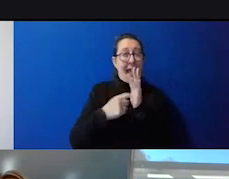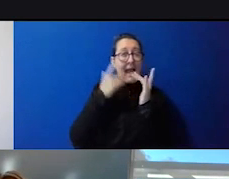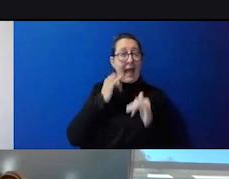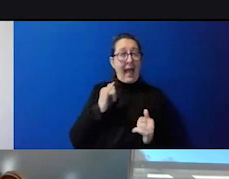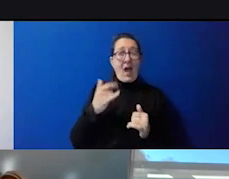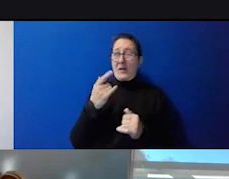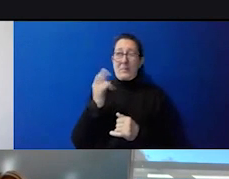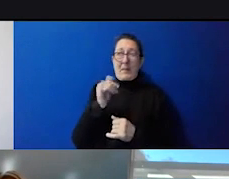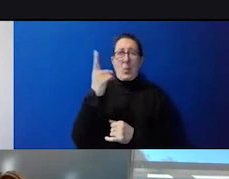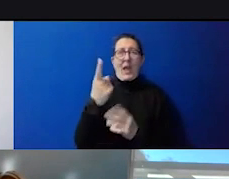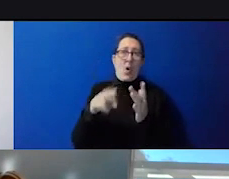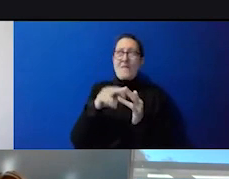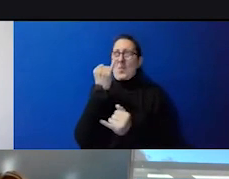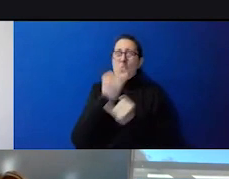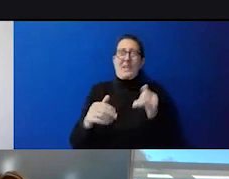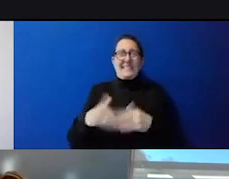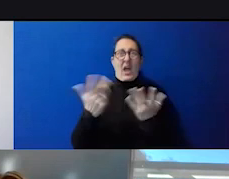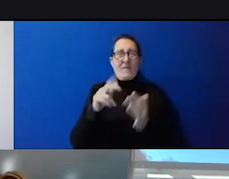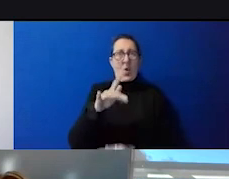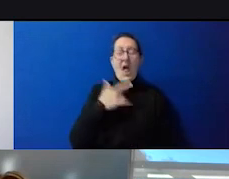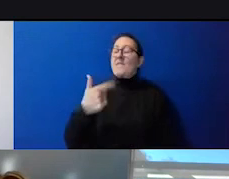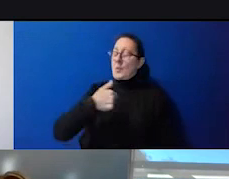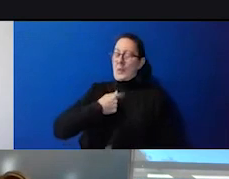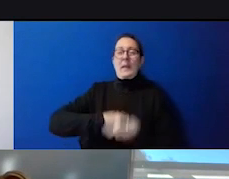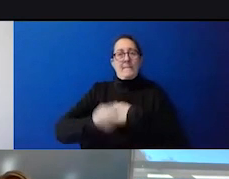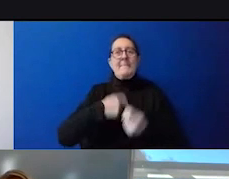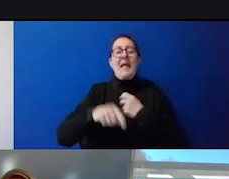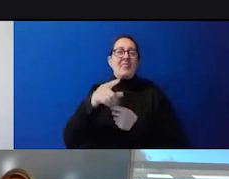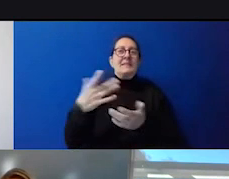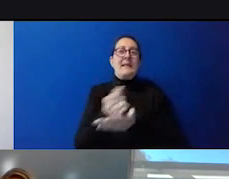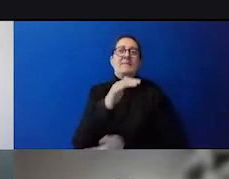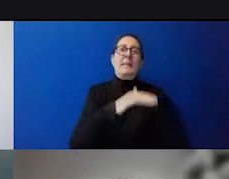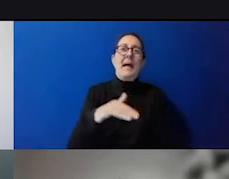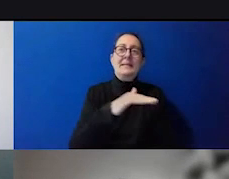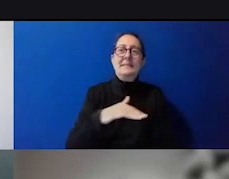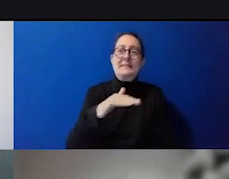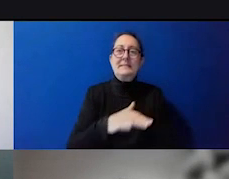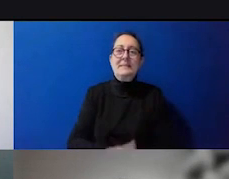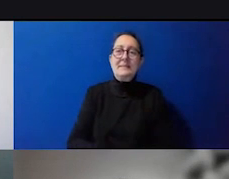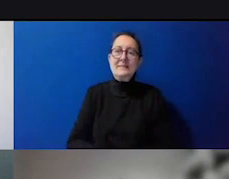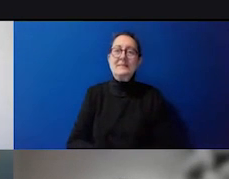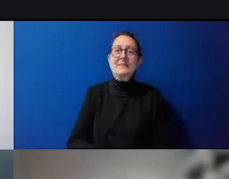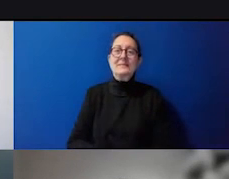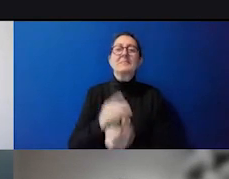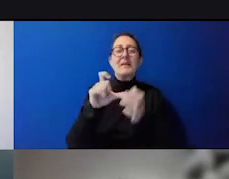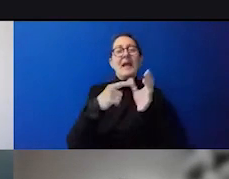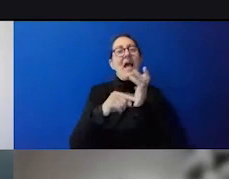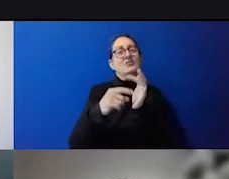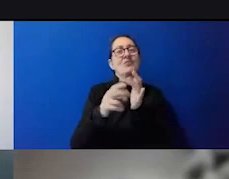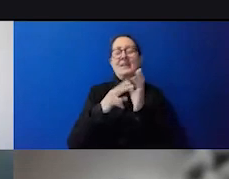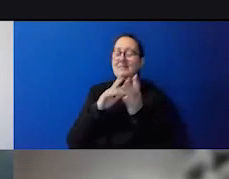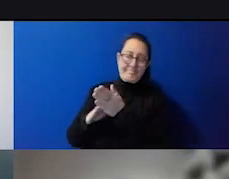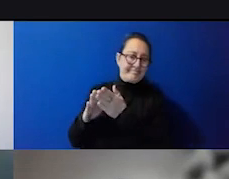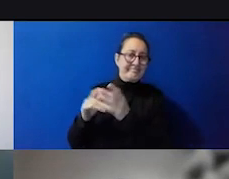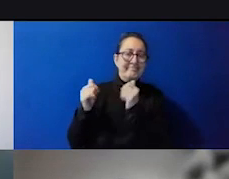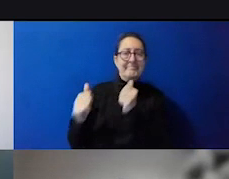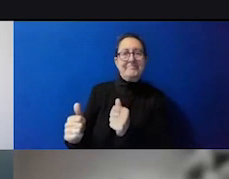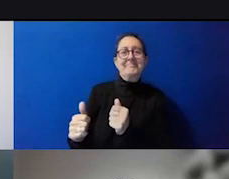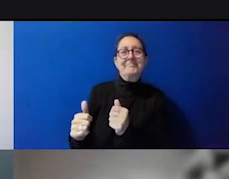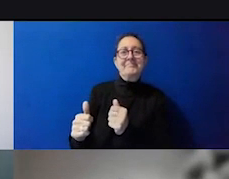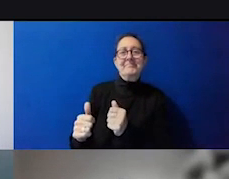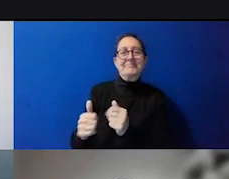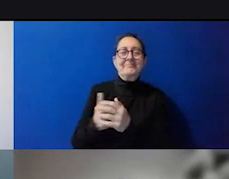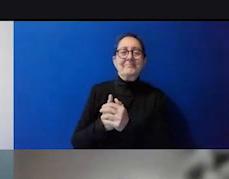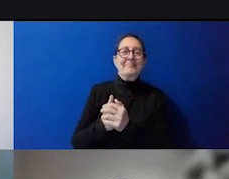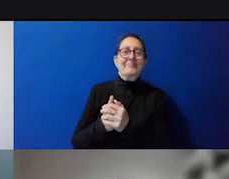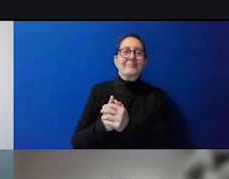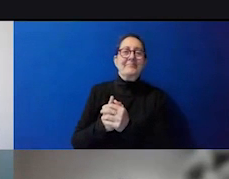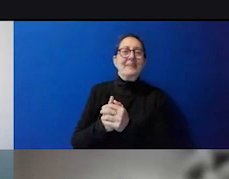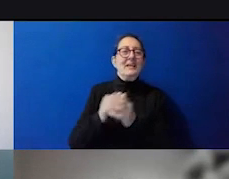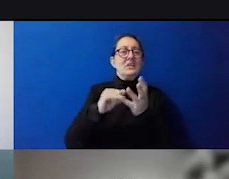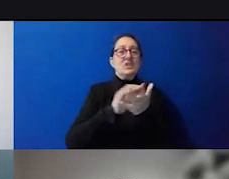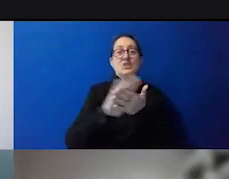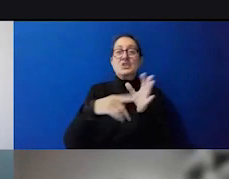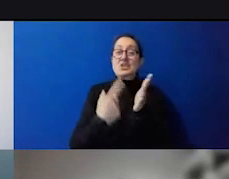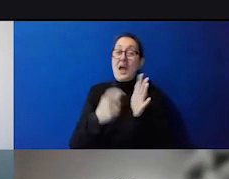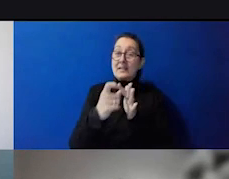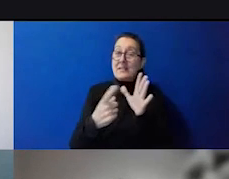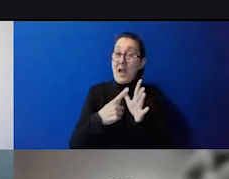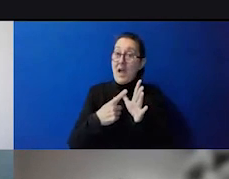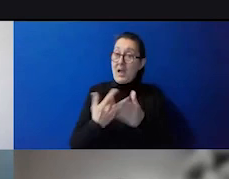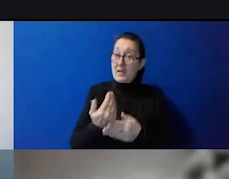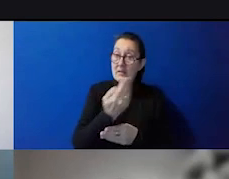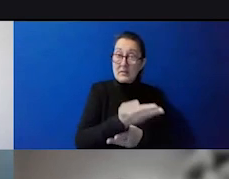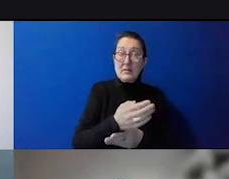you well pull thank you Ki and sha lucky last I guess I just want to recognize the law is hard